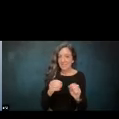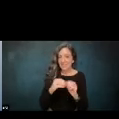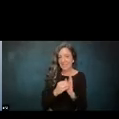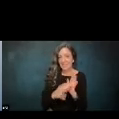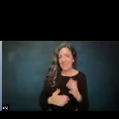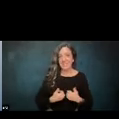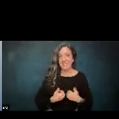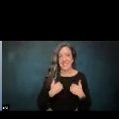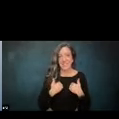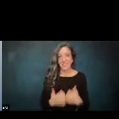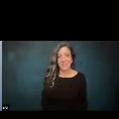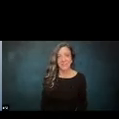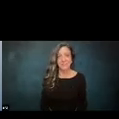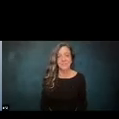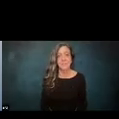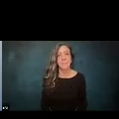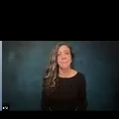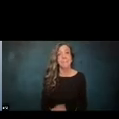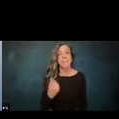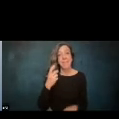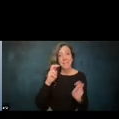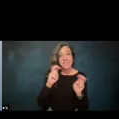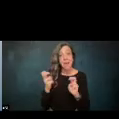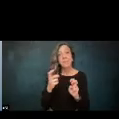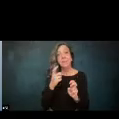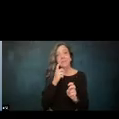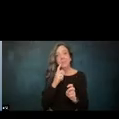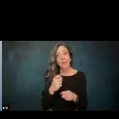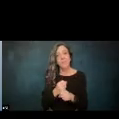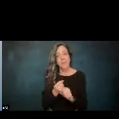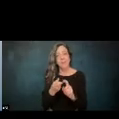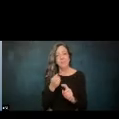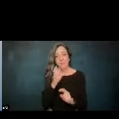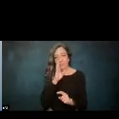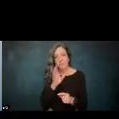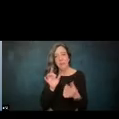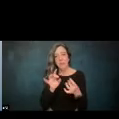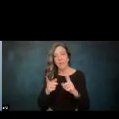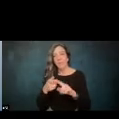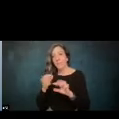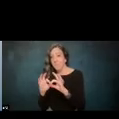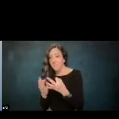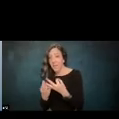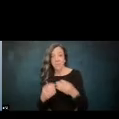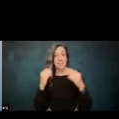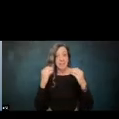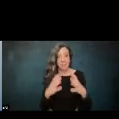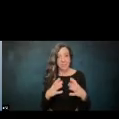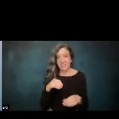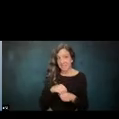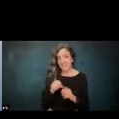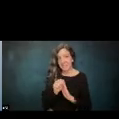lives. Our topics are generated from direct input from both families and educators in California.